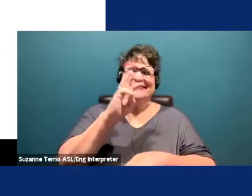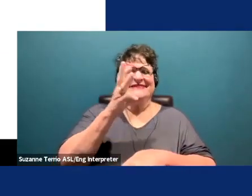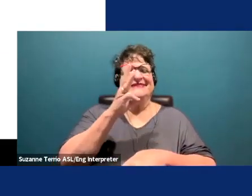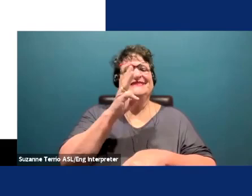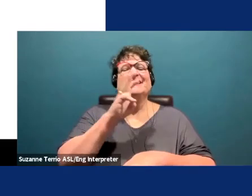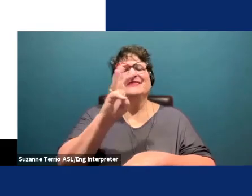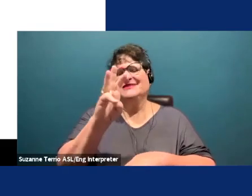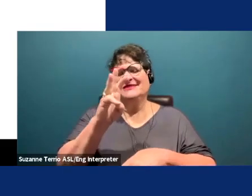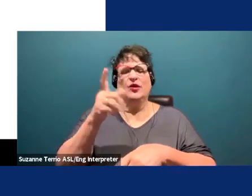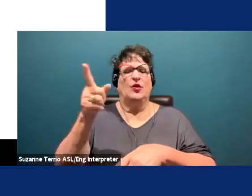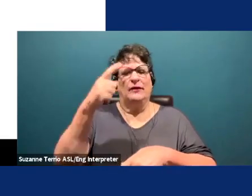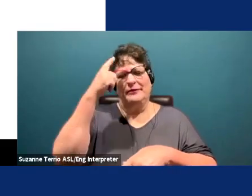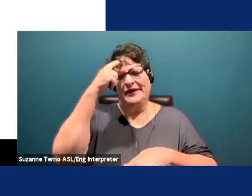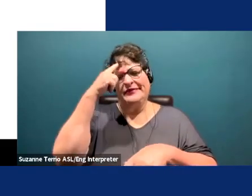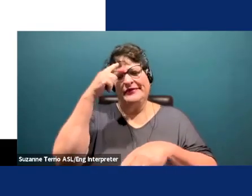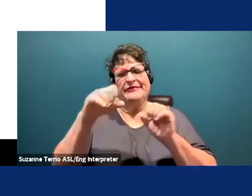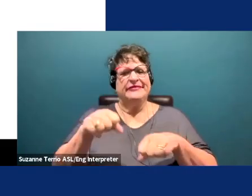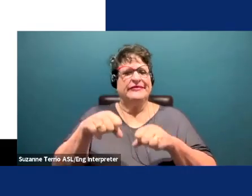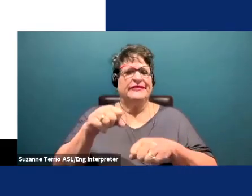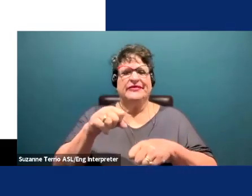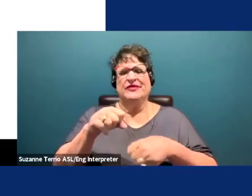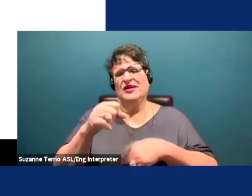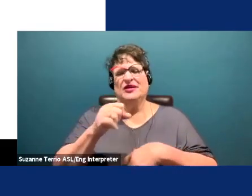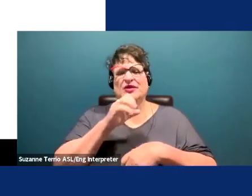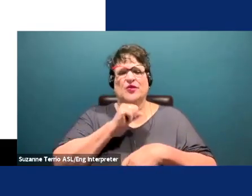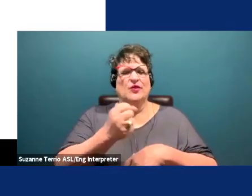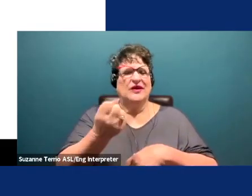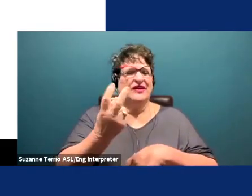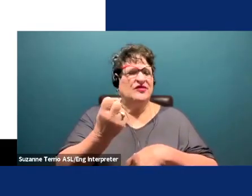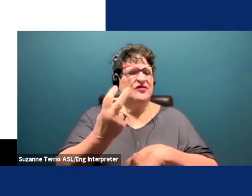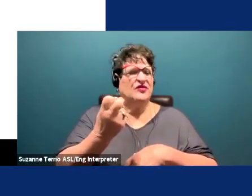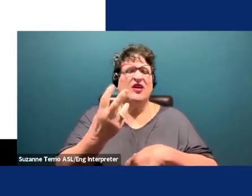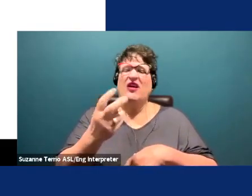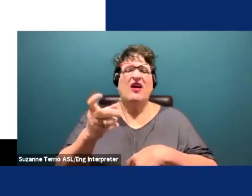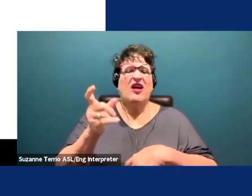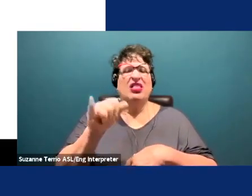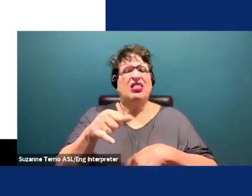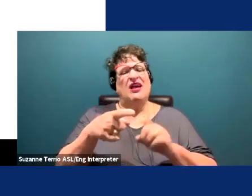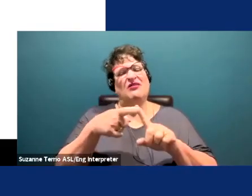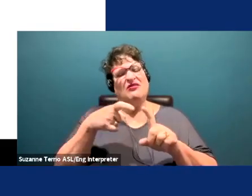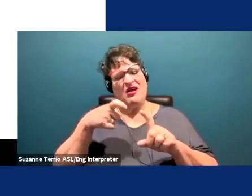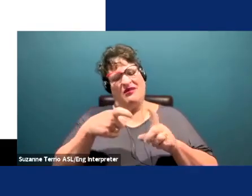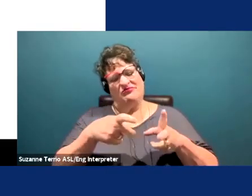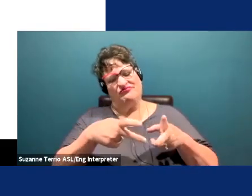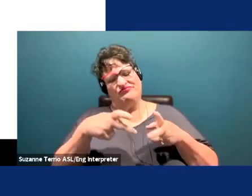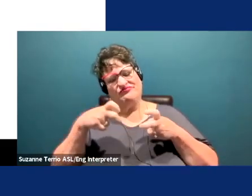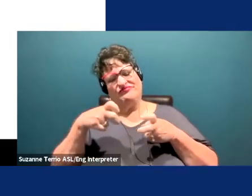I want to remind folks that those are usually coming from IQ tests, and capacity can change.